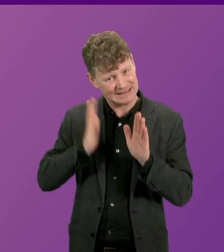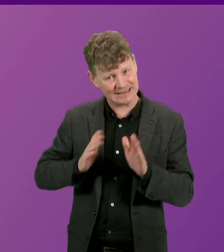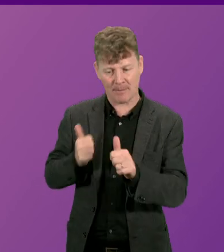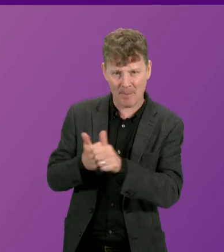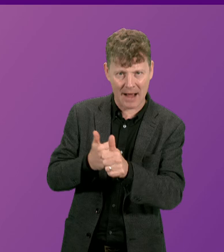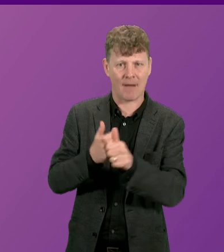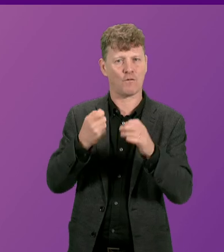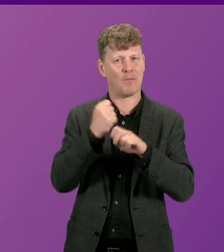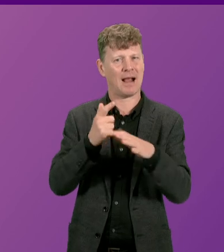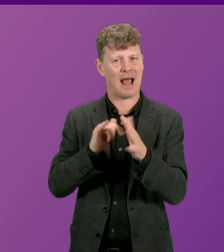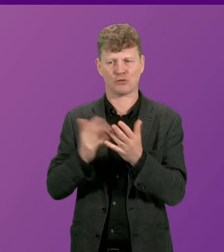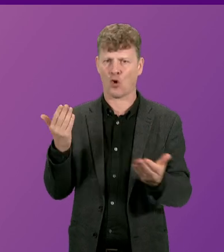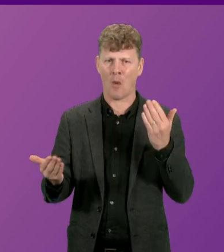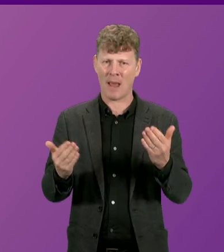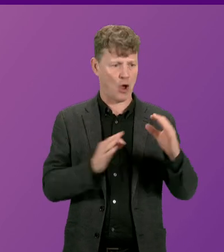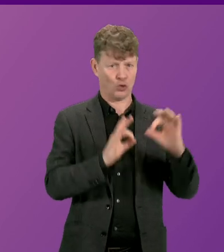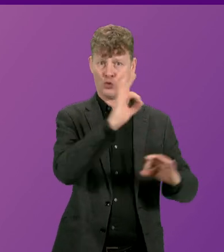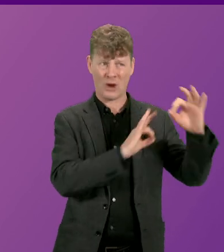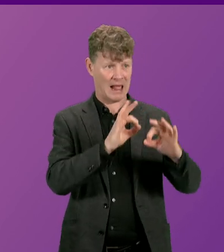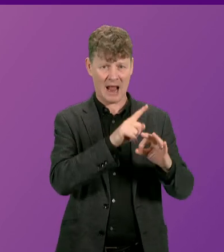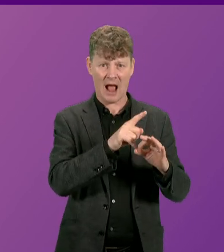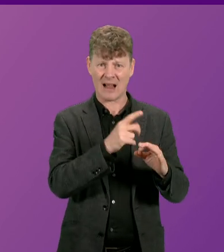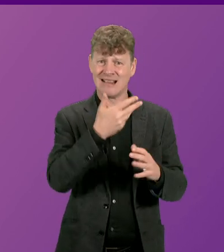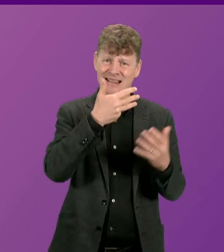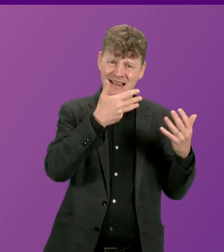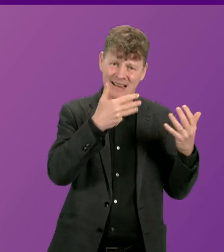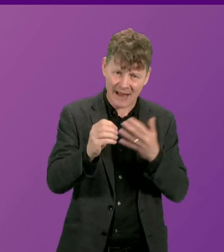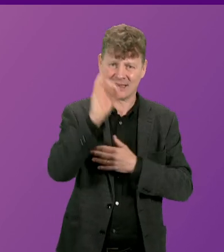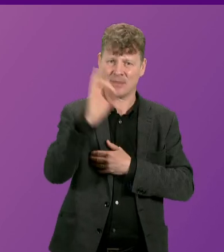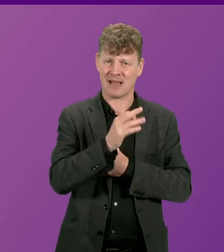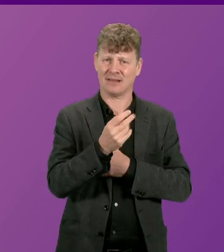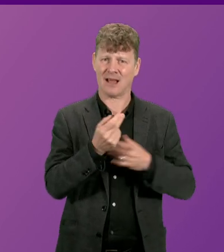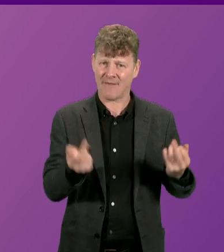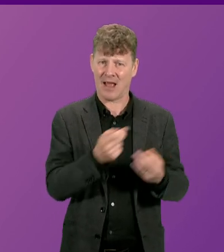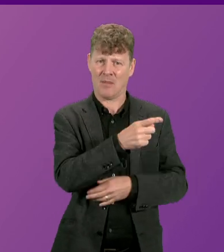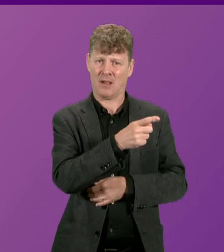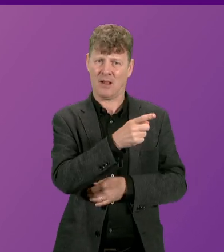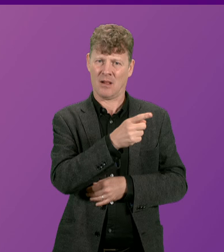comparison, nuclear is available 90 per cent of the time and is therefore far more reliable. The